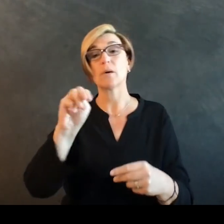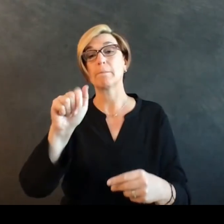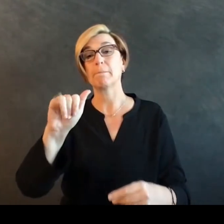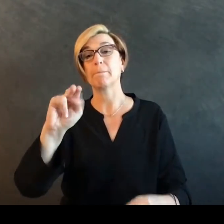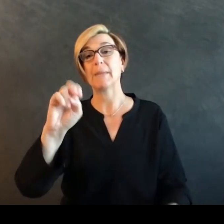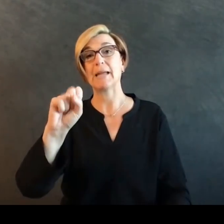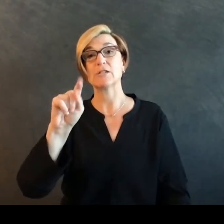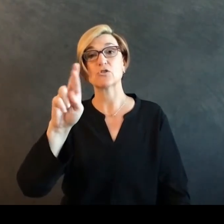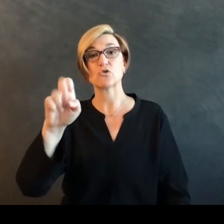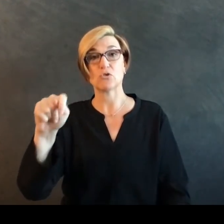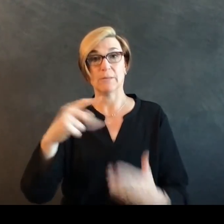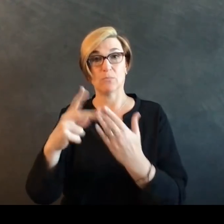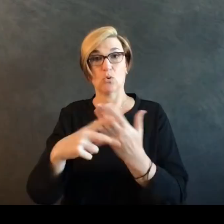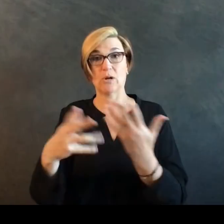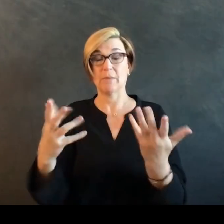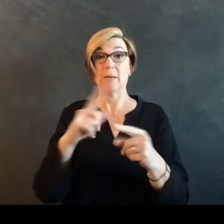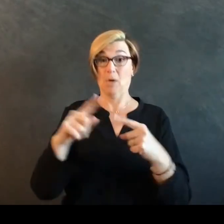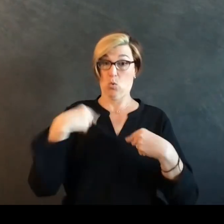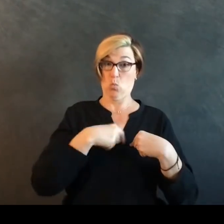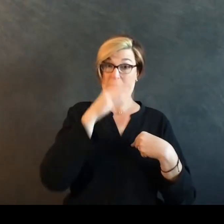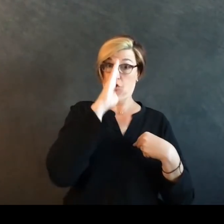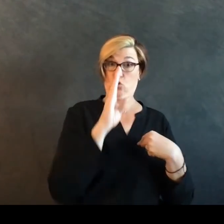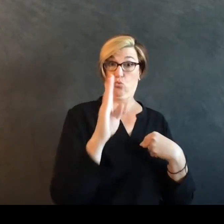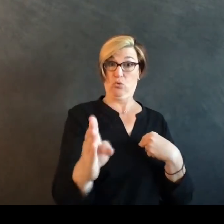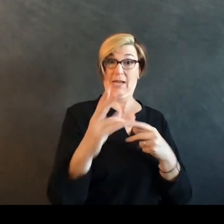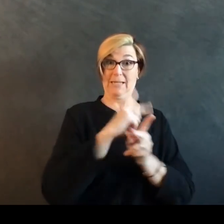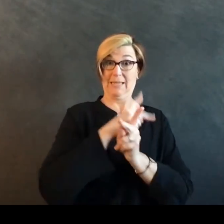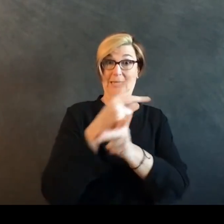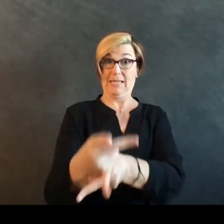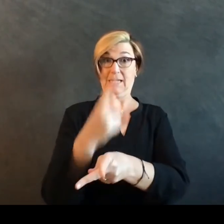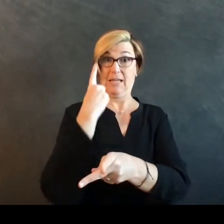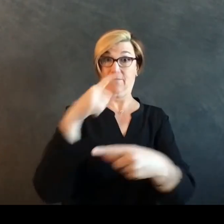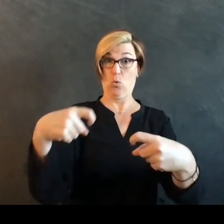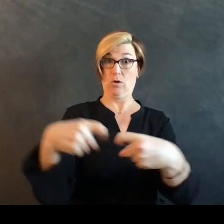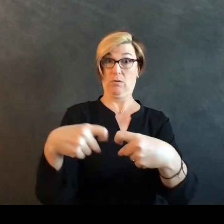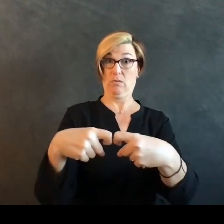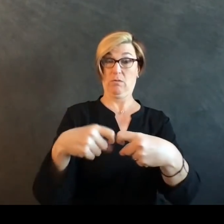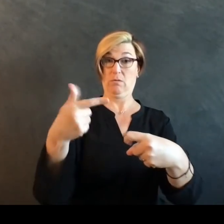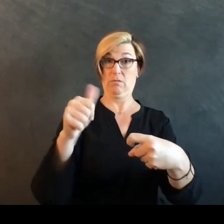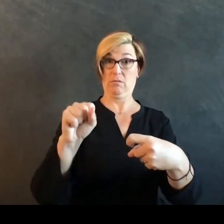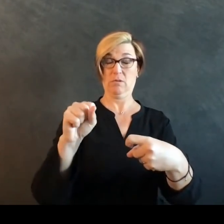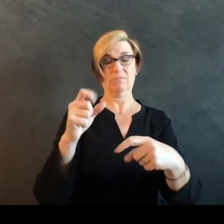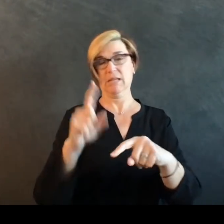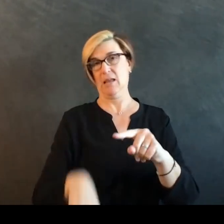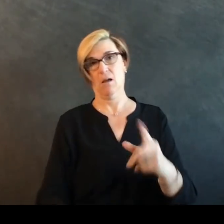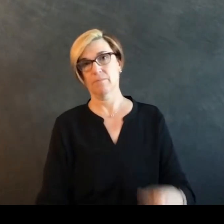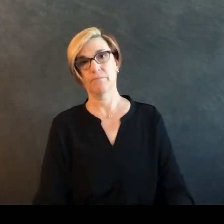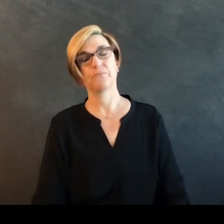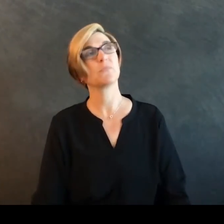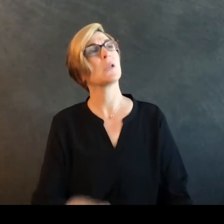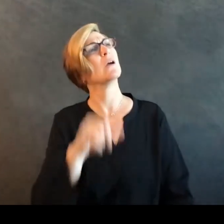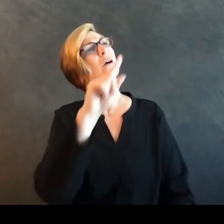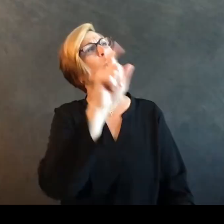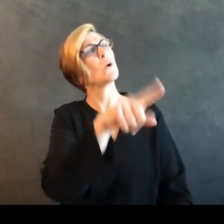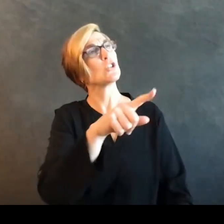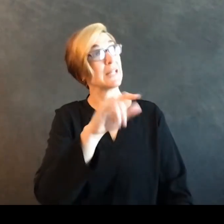lending out of the Treasury Americans for those folks who don't have bank accounts who don't have direct